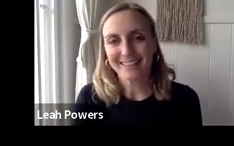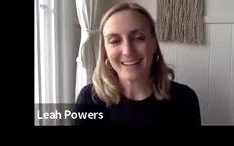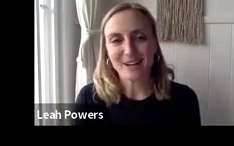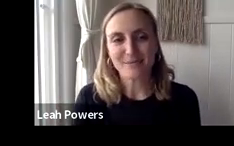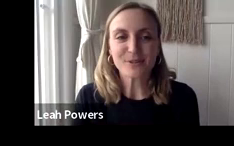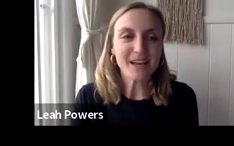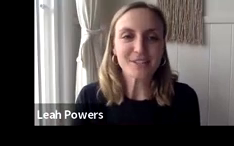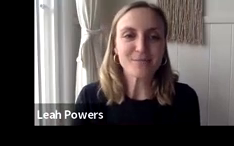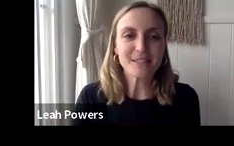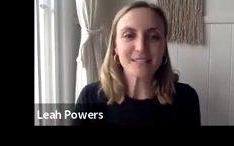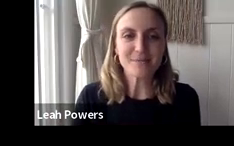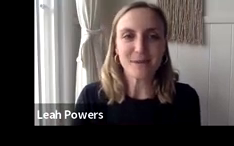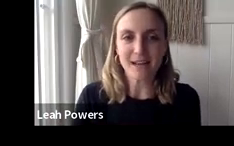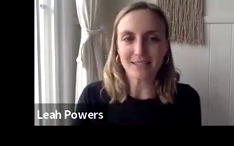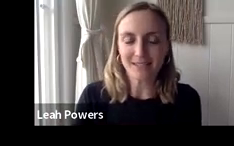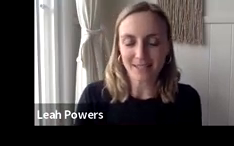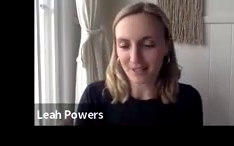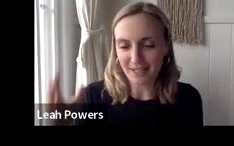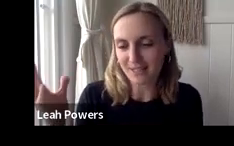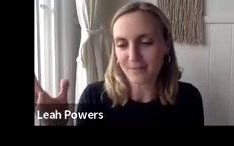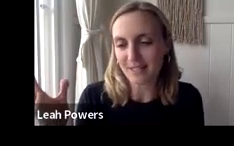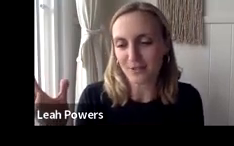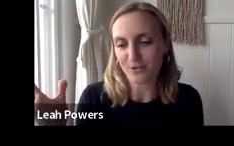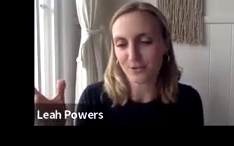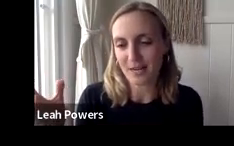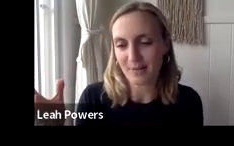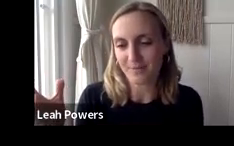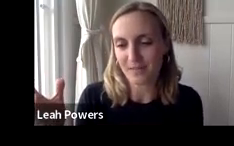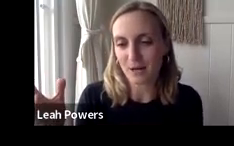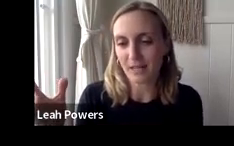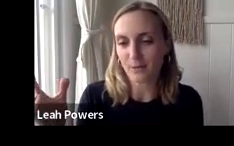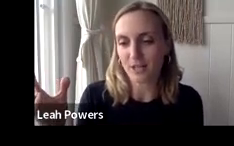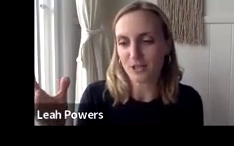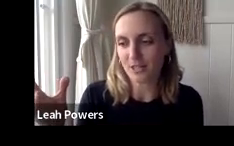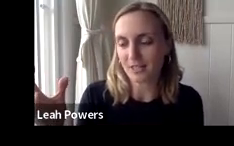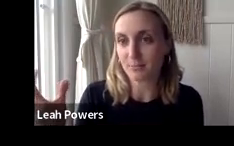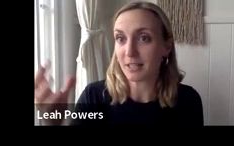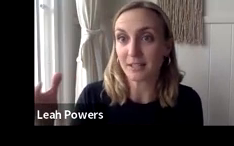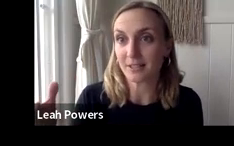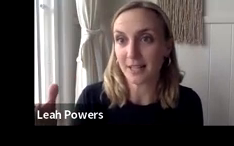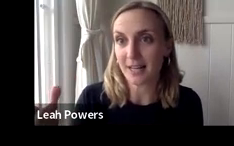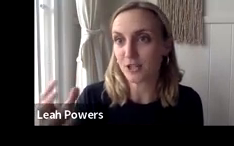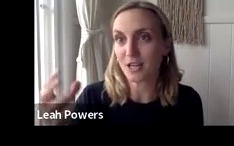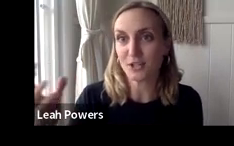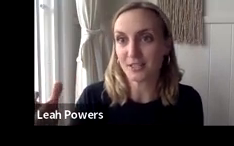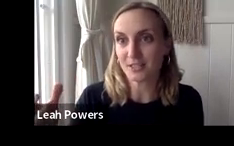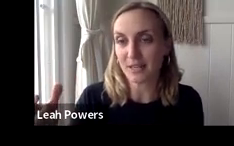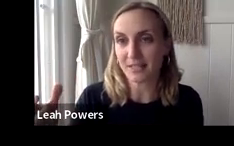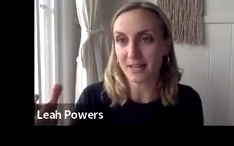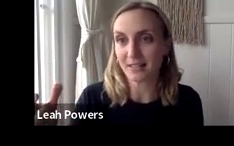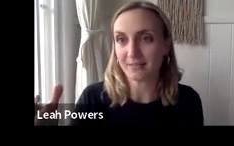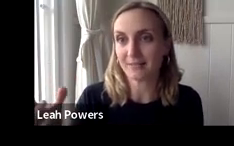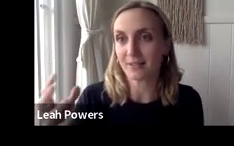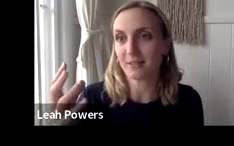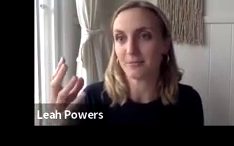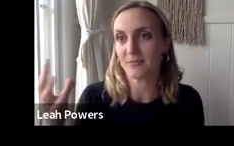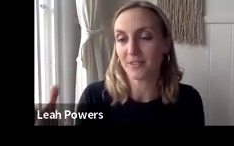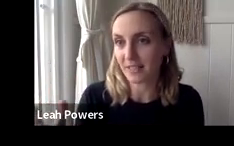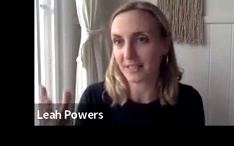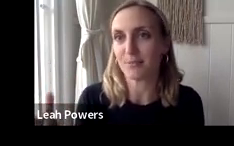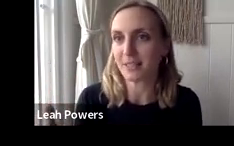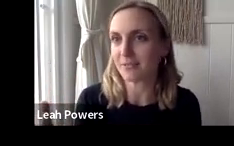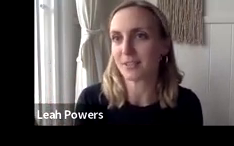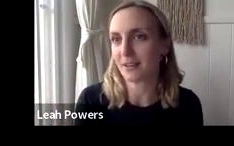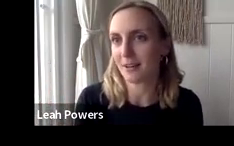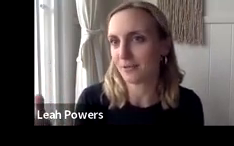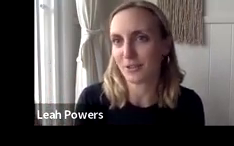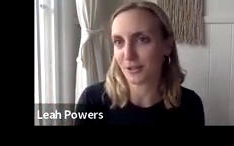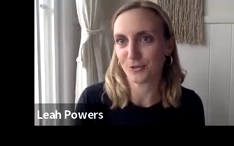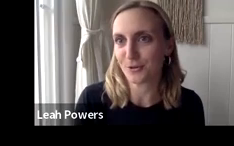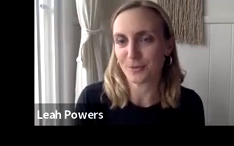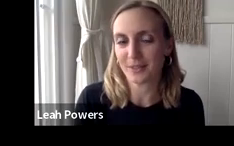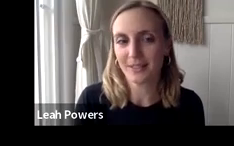Leah: So yeah, just a piece to keep in mind that relates to me to how language is political and changes based on the feelings and beliefs of a certain group.